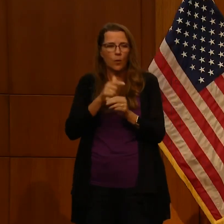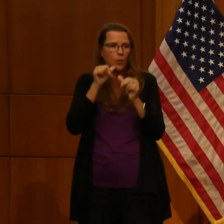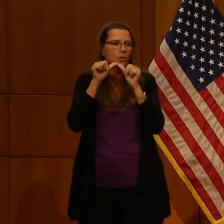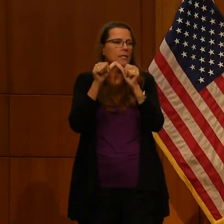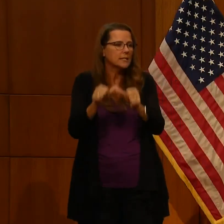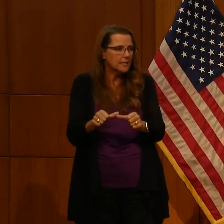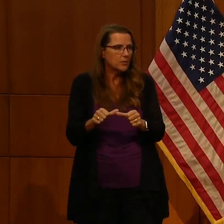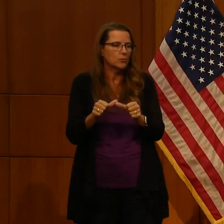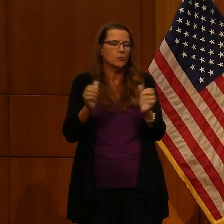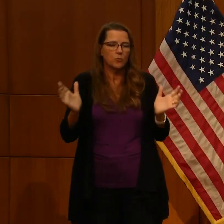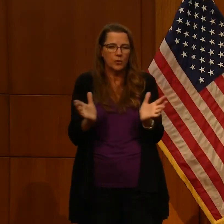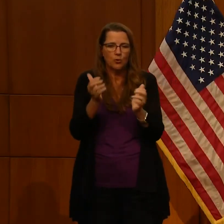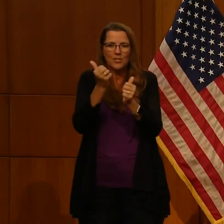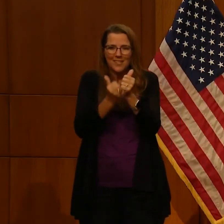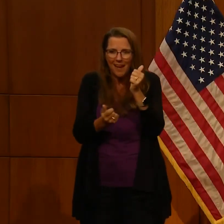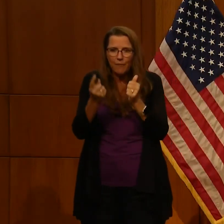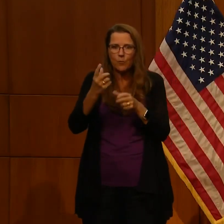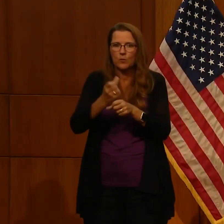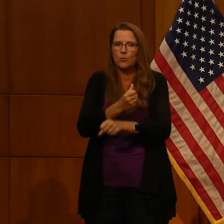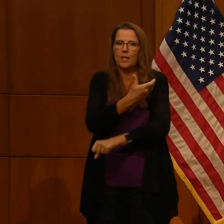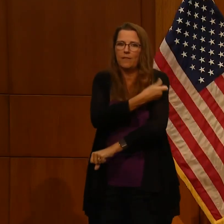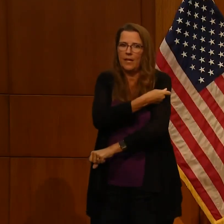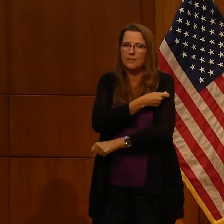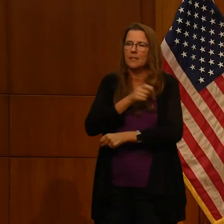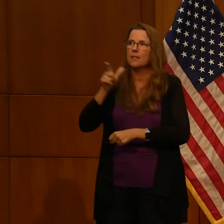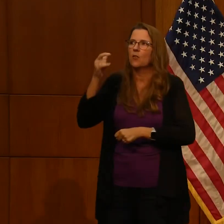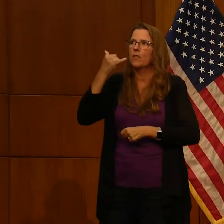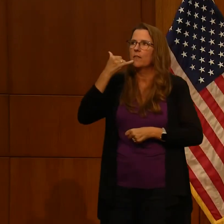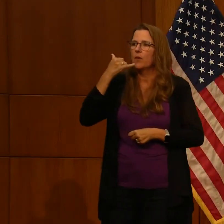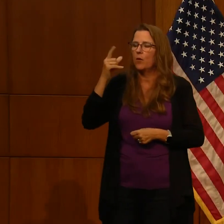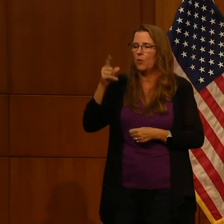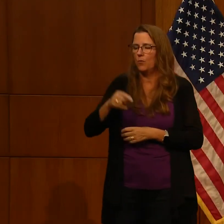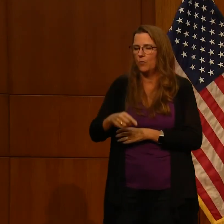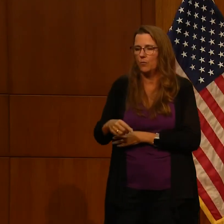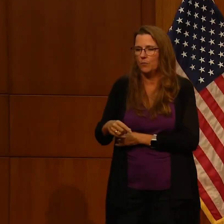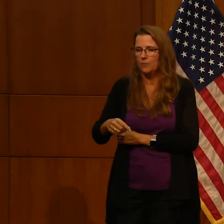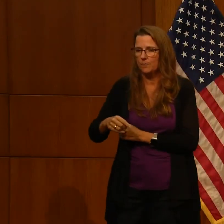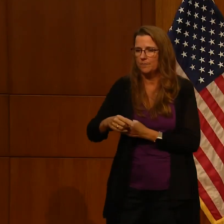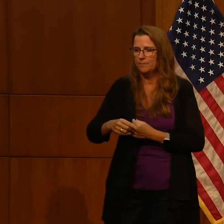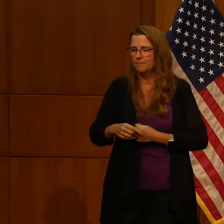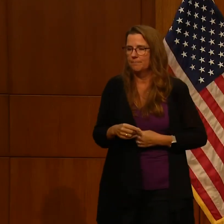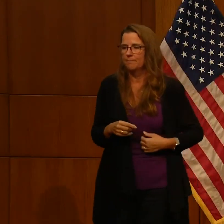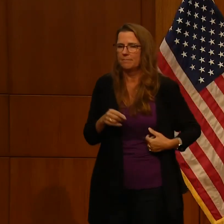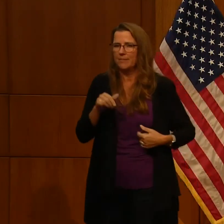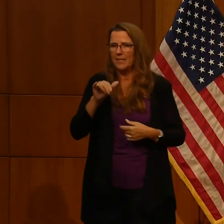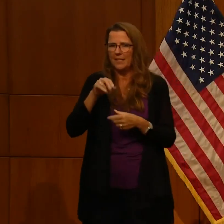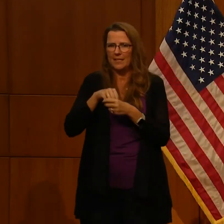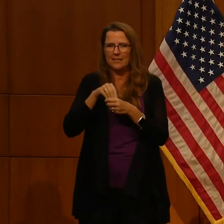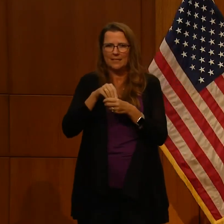DAY AND AGAIN. WE'RE GOING TO CONTINUE TO ENCOURAGE EVERYBODY. TO BE VACCINATED. DO